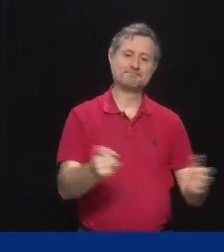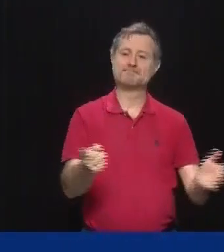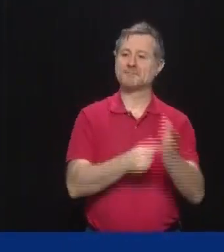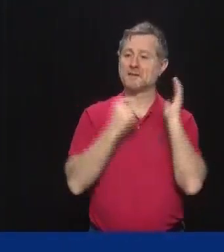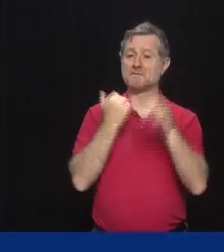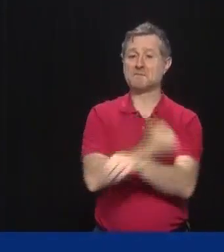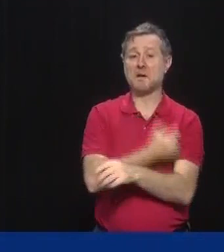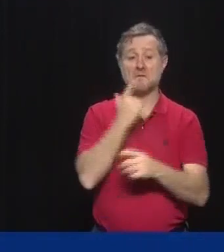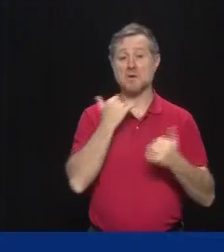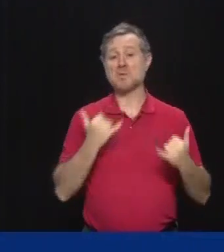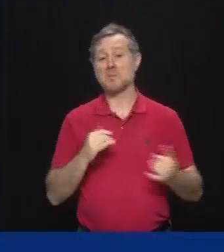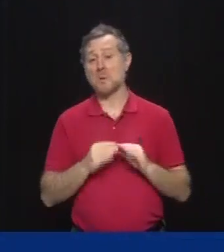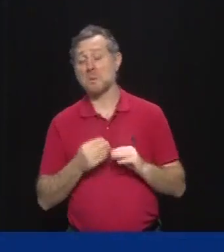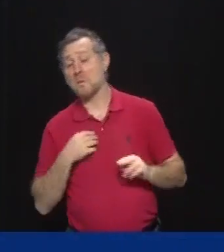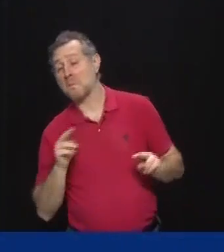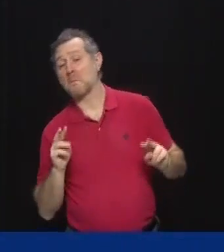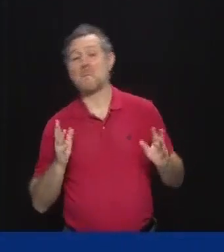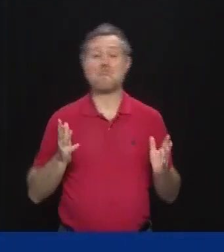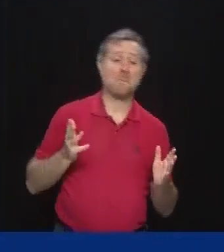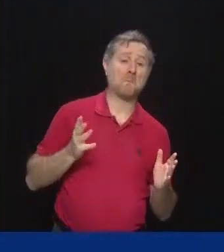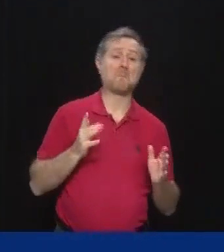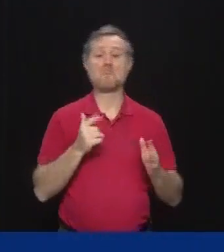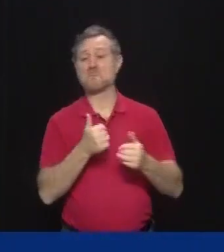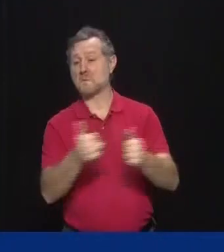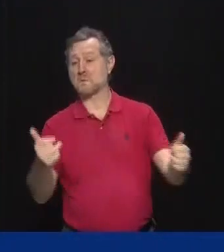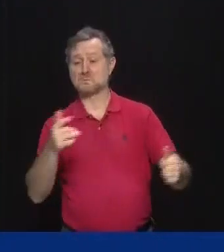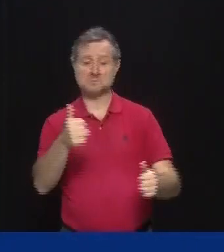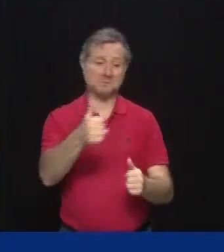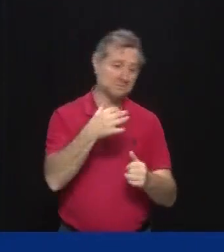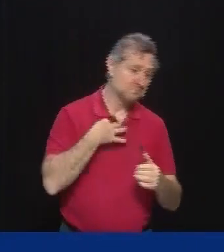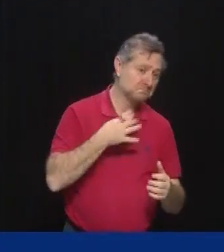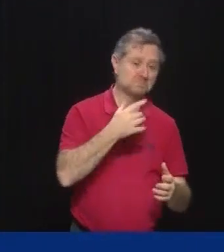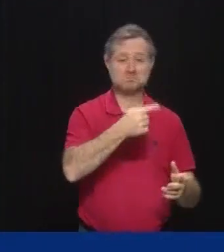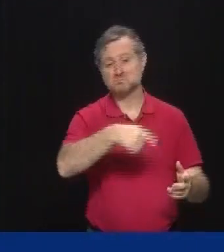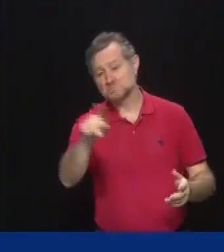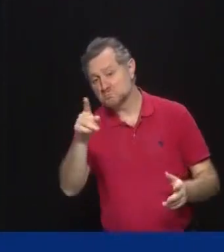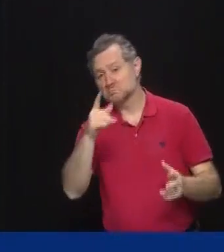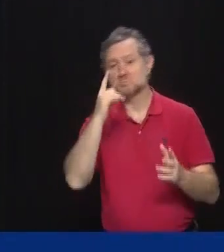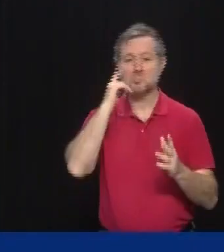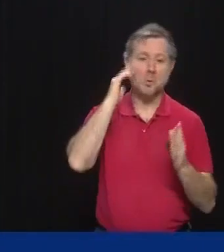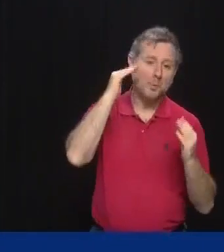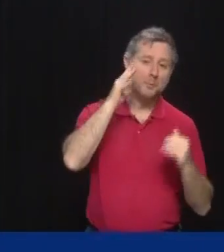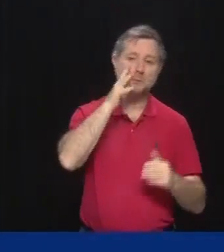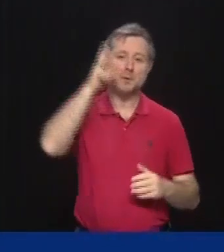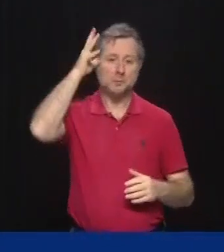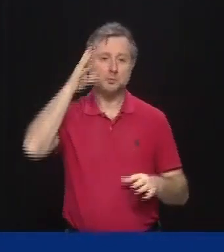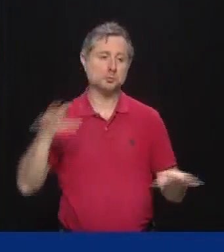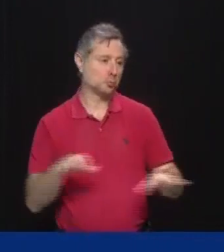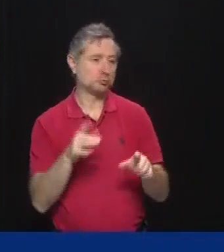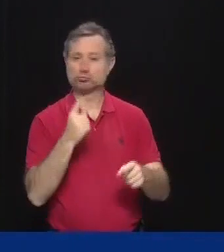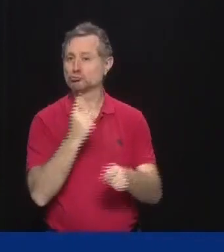UP, MORE CHILDREN BEING AFFECTED, I'LL HAVE NO CHOICE. RIGHT NOW THE NUMBERS ARE GOOD AND WE'LL GET THE KIDS